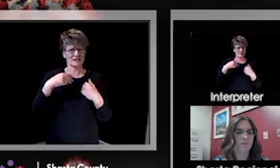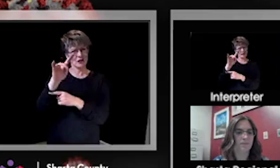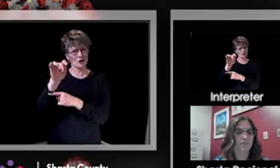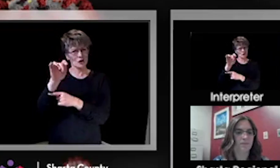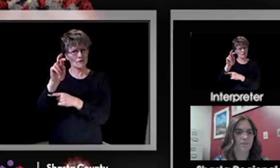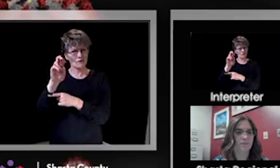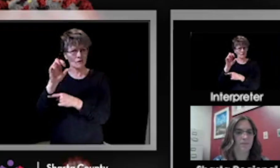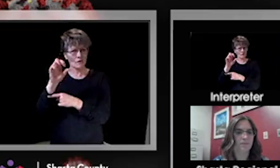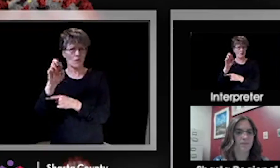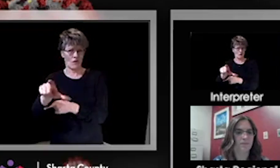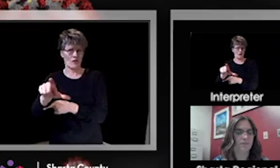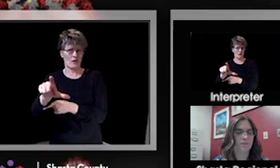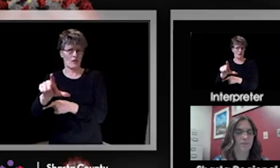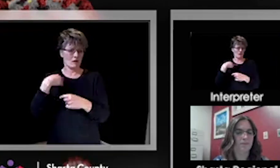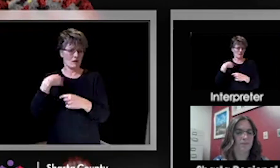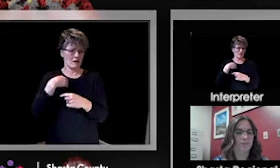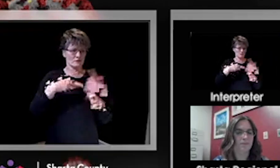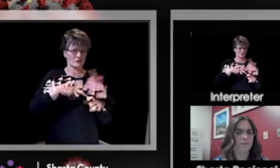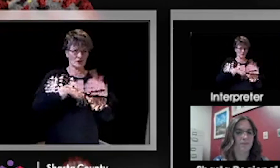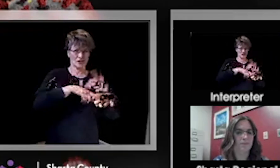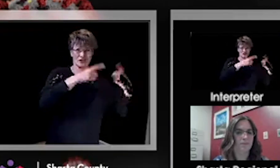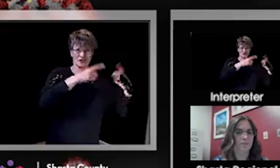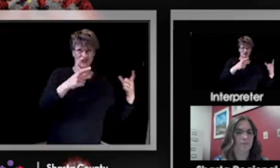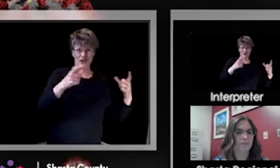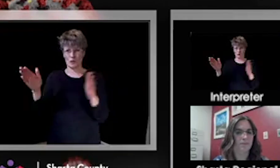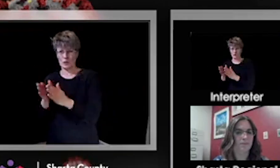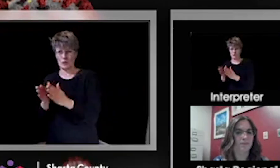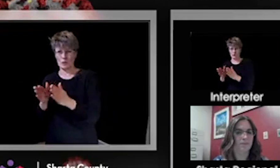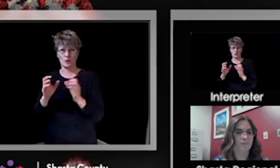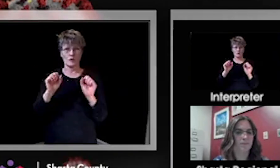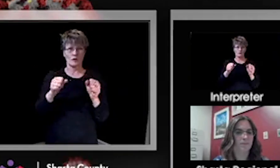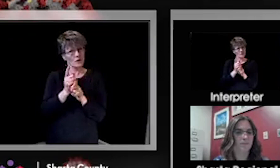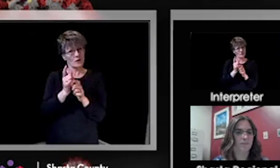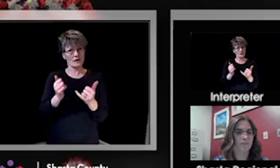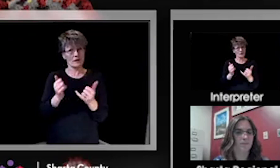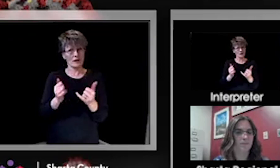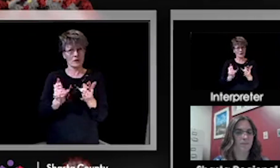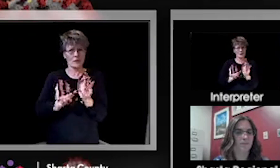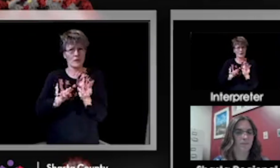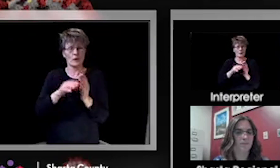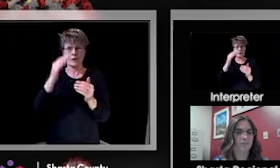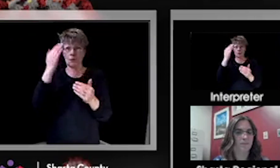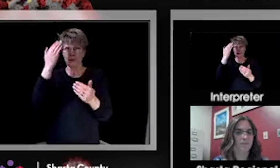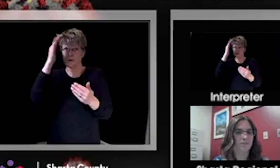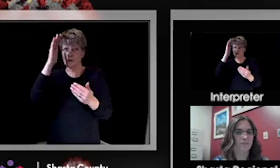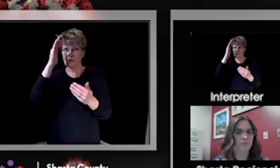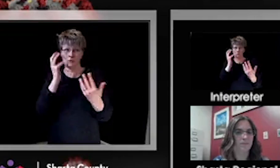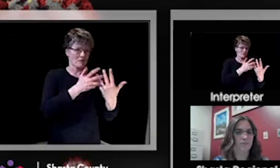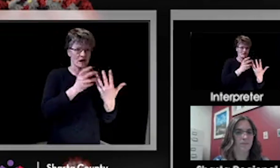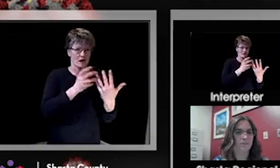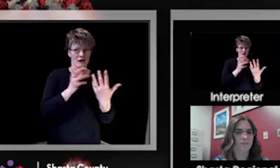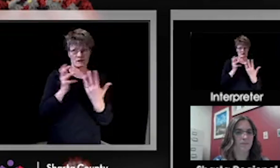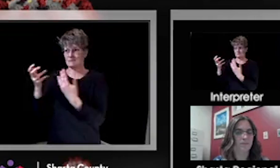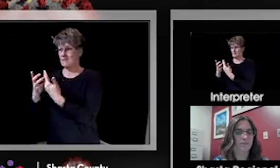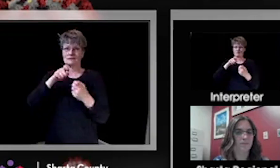are for. We don’t know that it is going to look like that. There’s a big range around